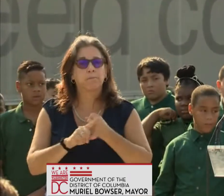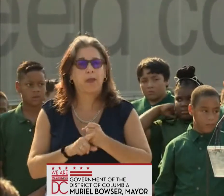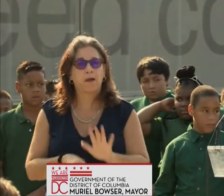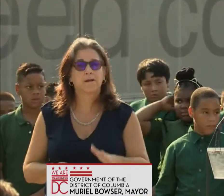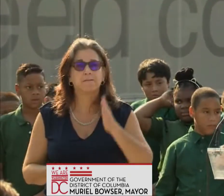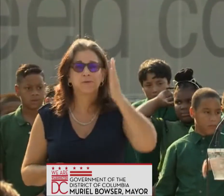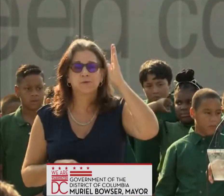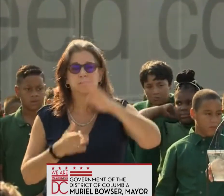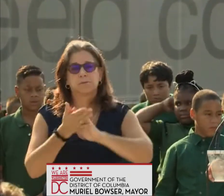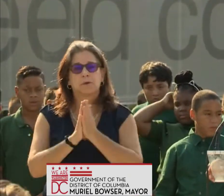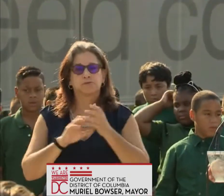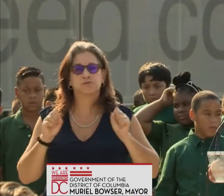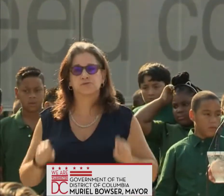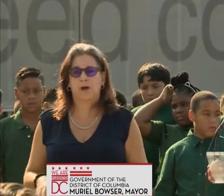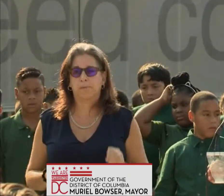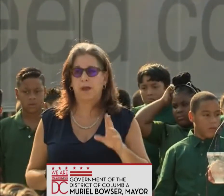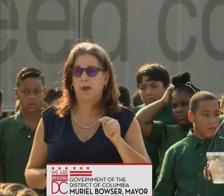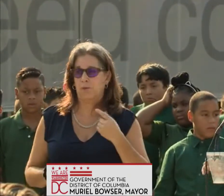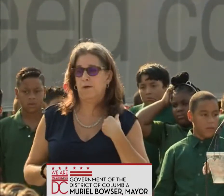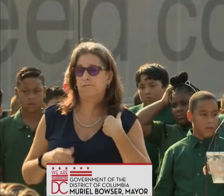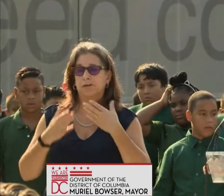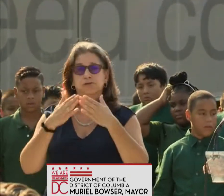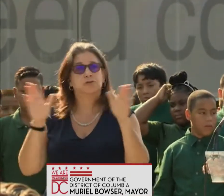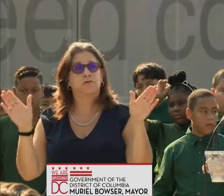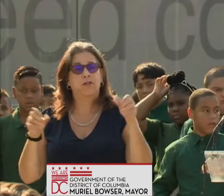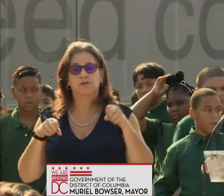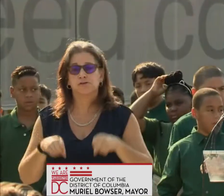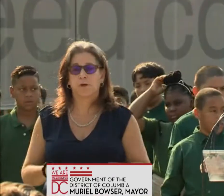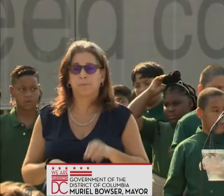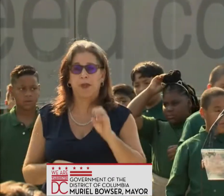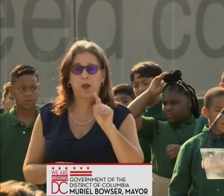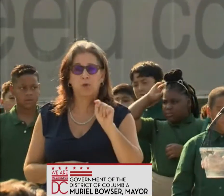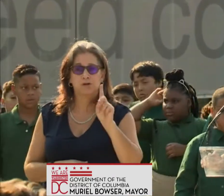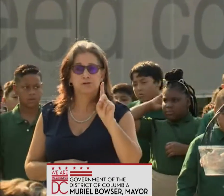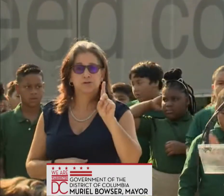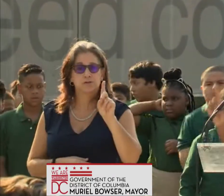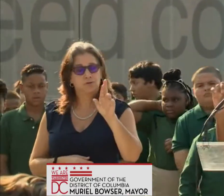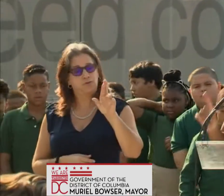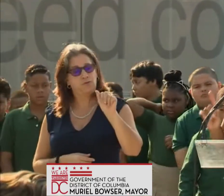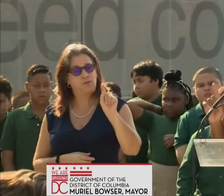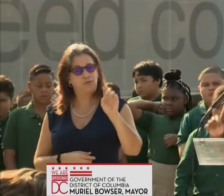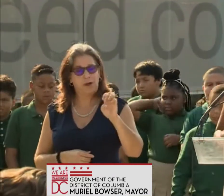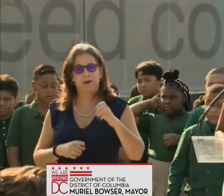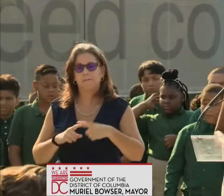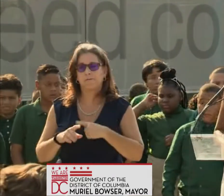risk for academic failure so we want to remind everybody that every single day